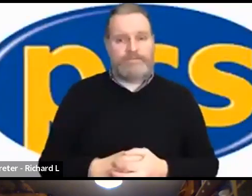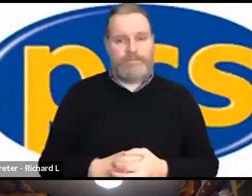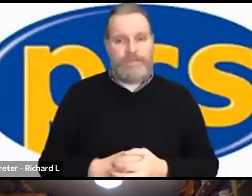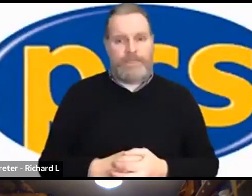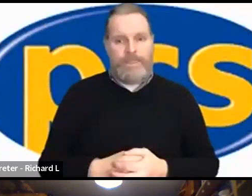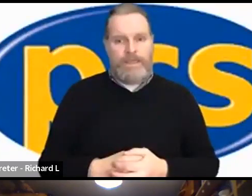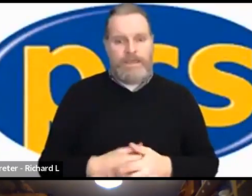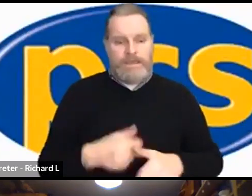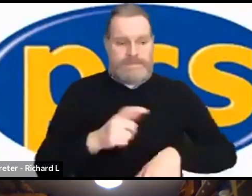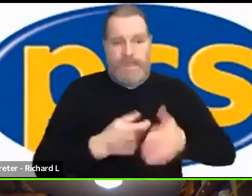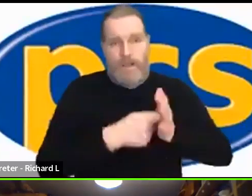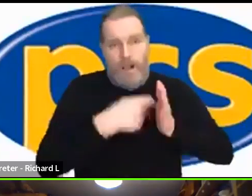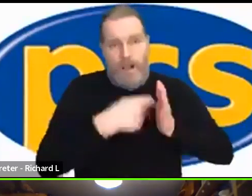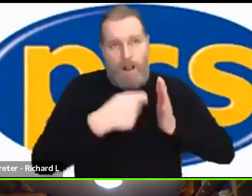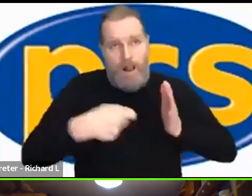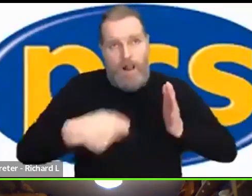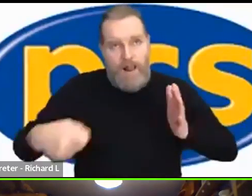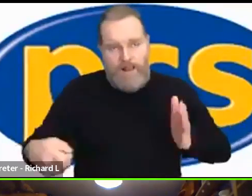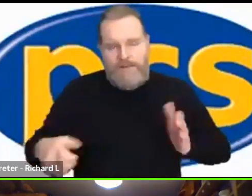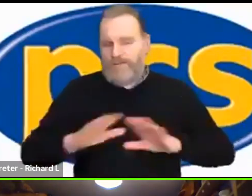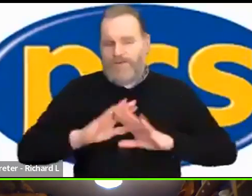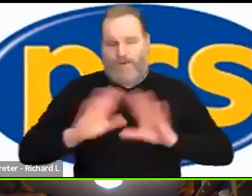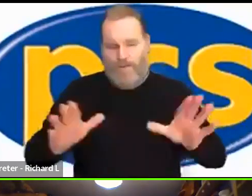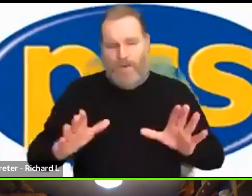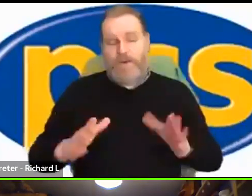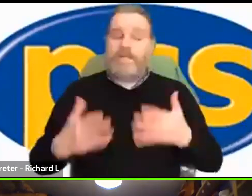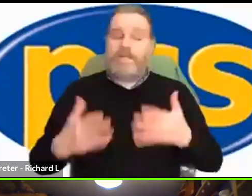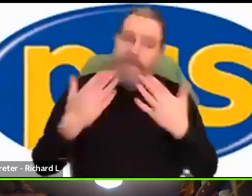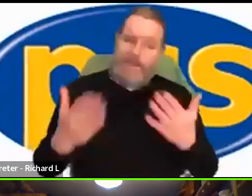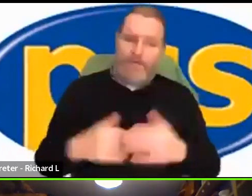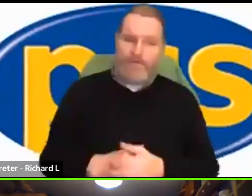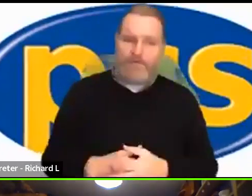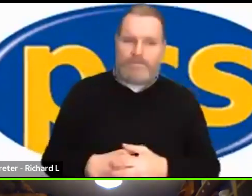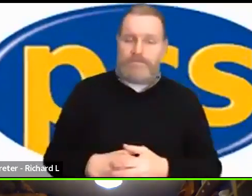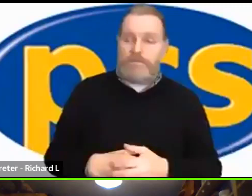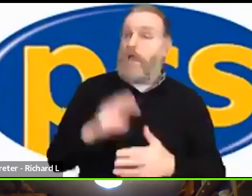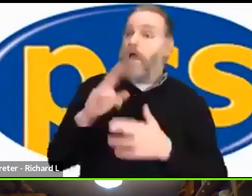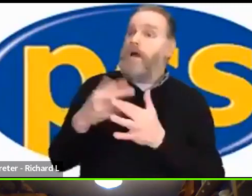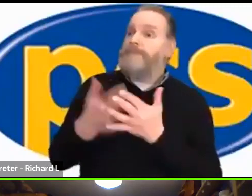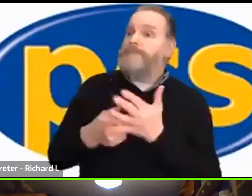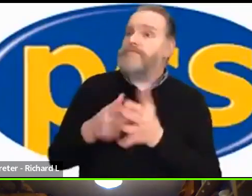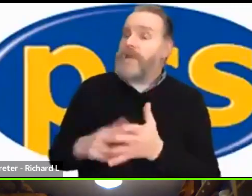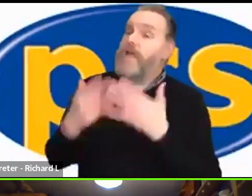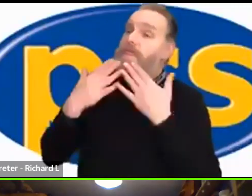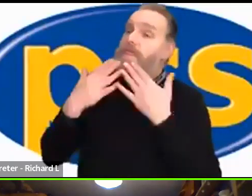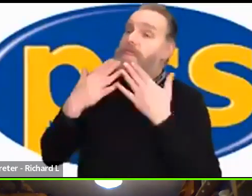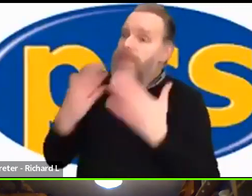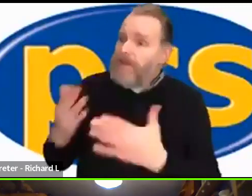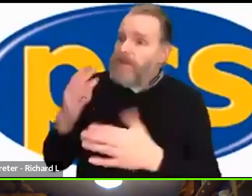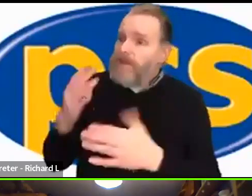thought was possible. And I won't bother anymore's time. I think I've said enough